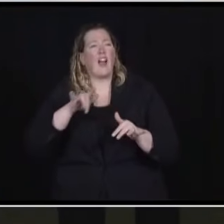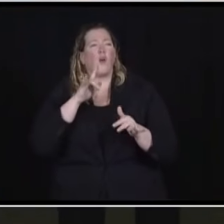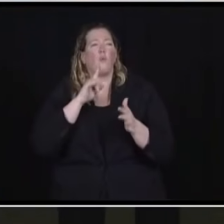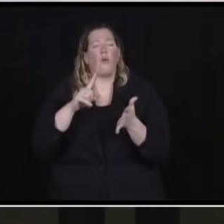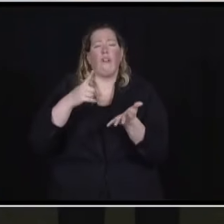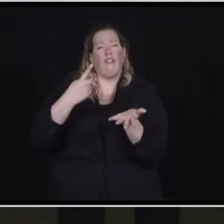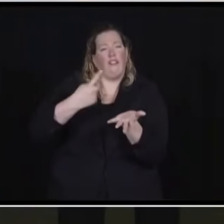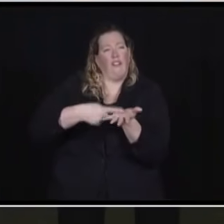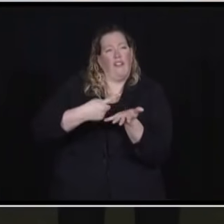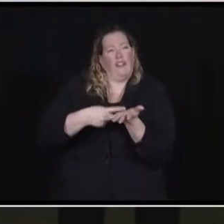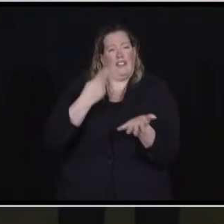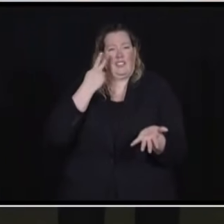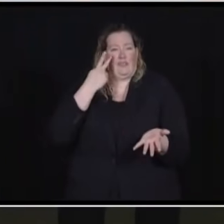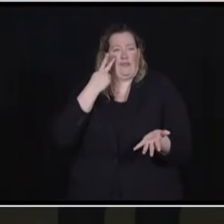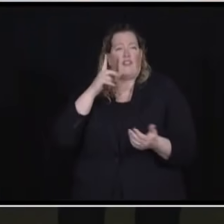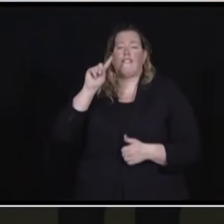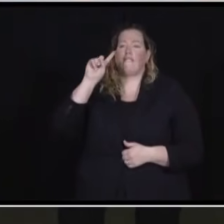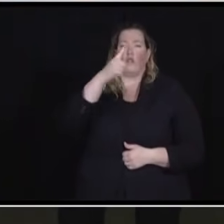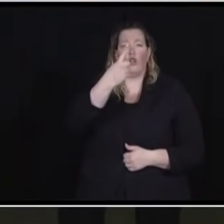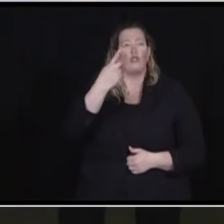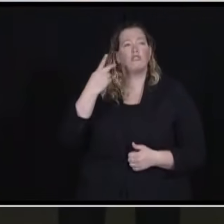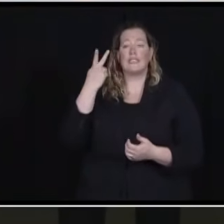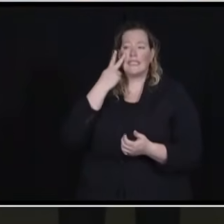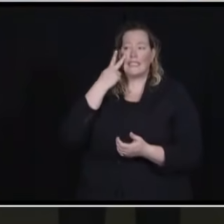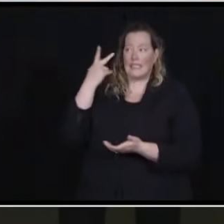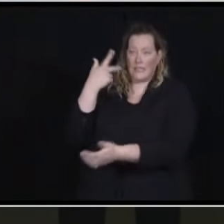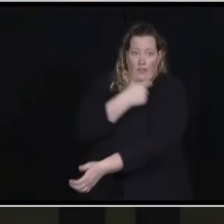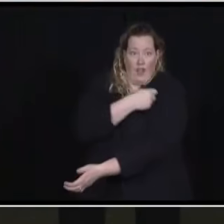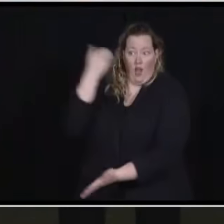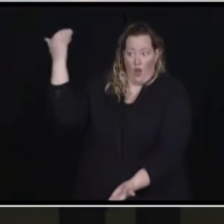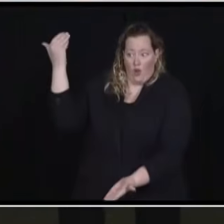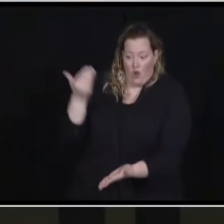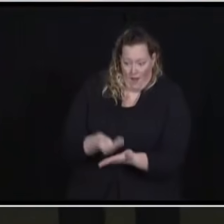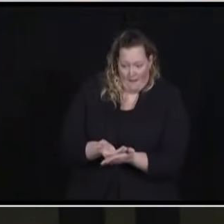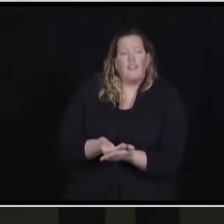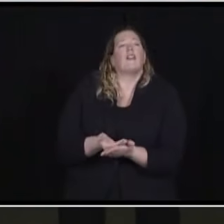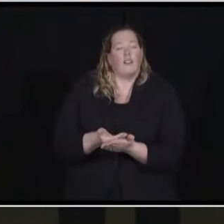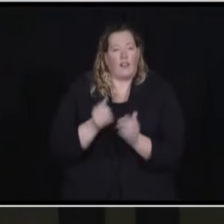that are closest to potential COVID-19 sufferers and who could catch and retransmit the